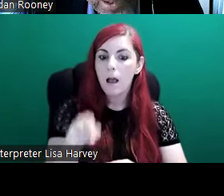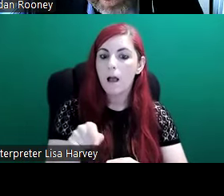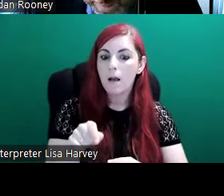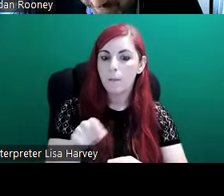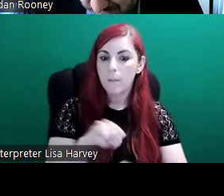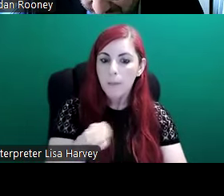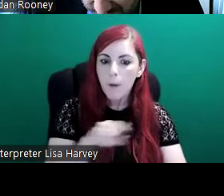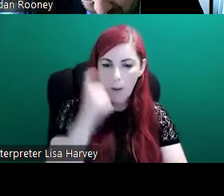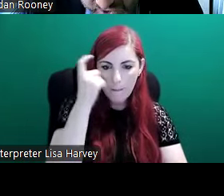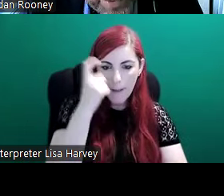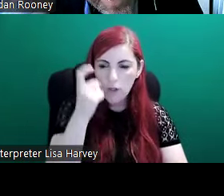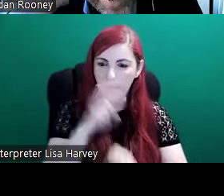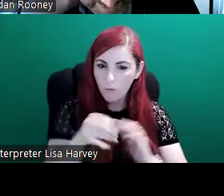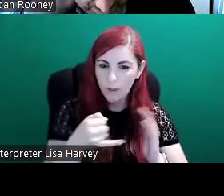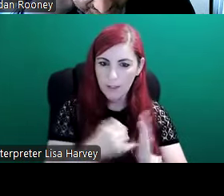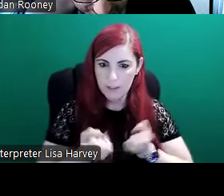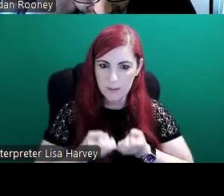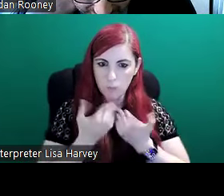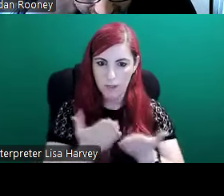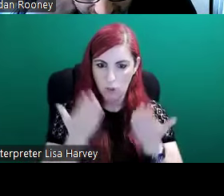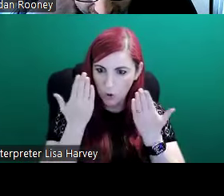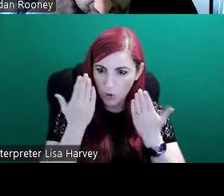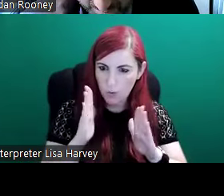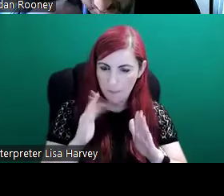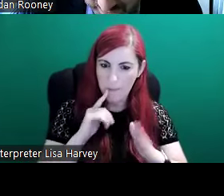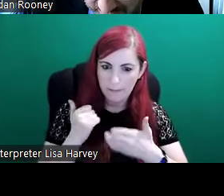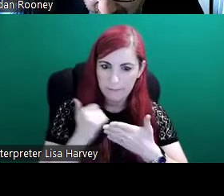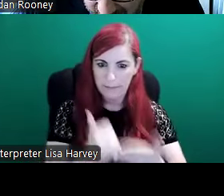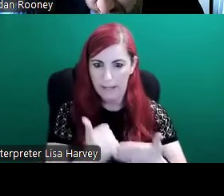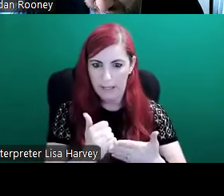only by feeling, emotion, sensibility, they never think for a moment that it is with